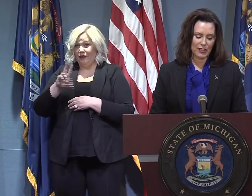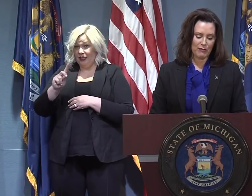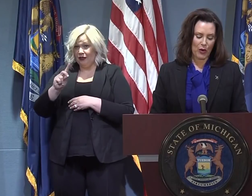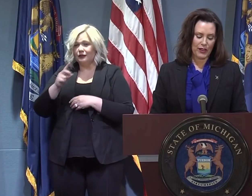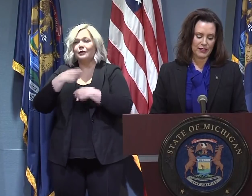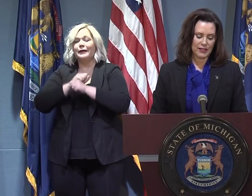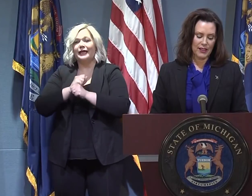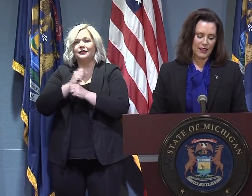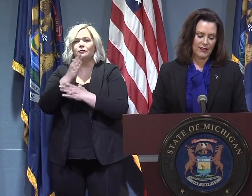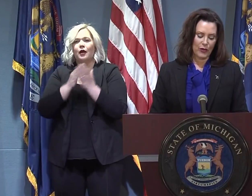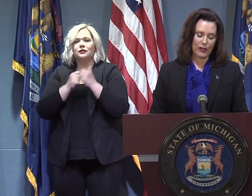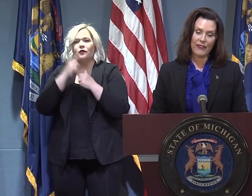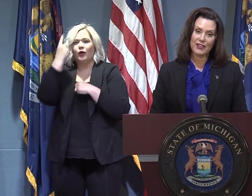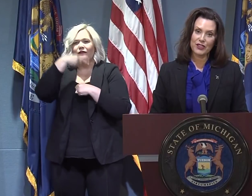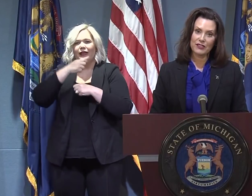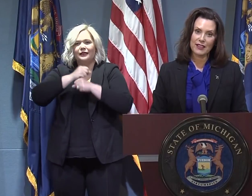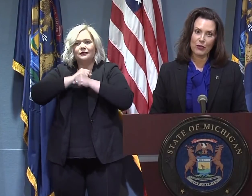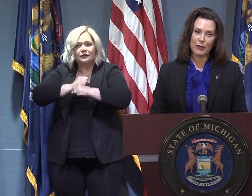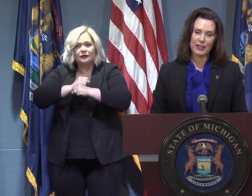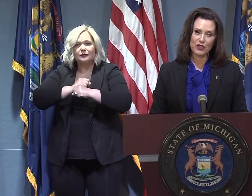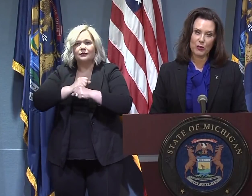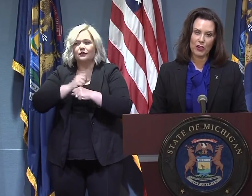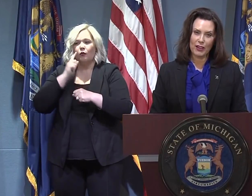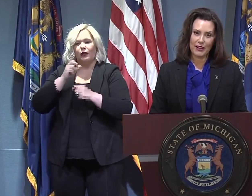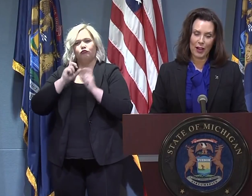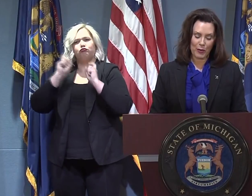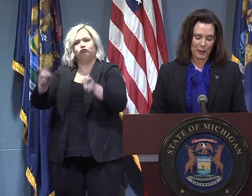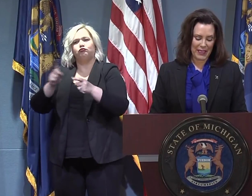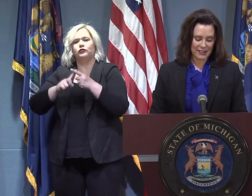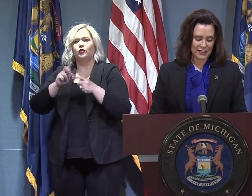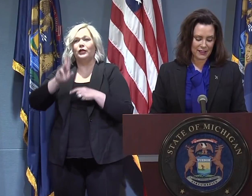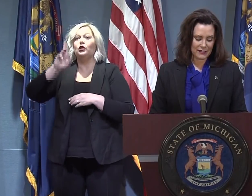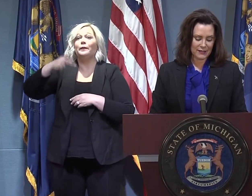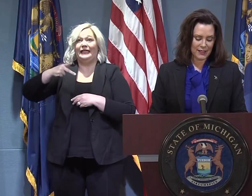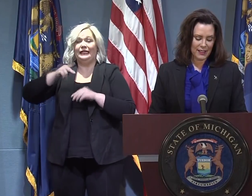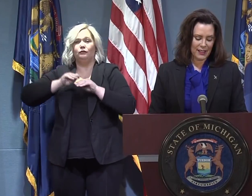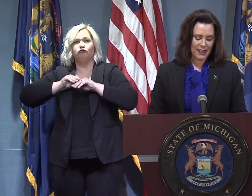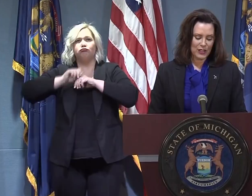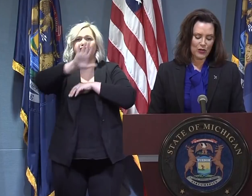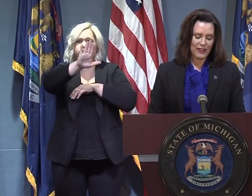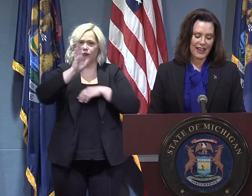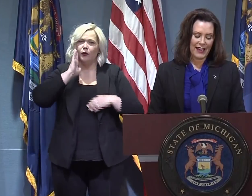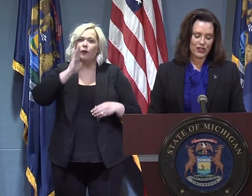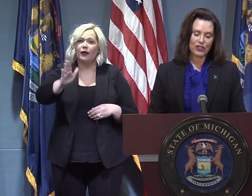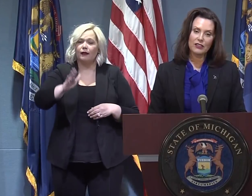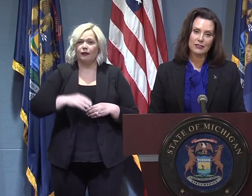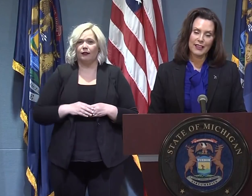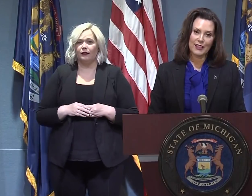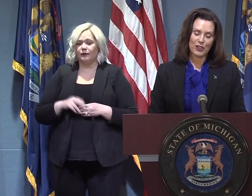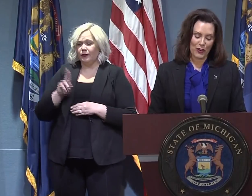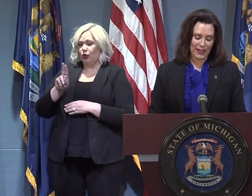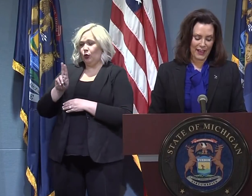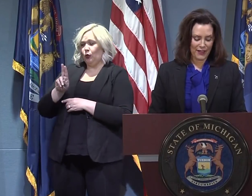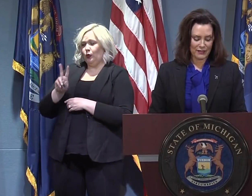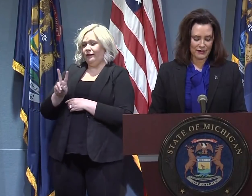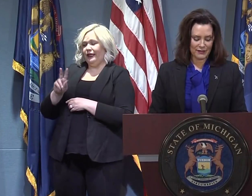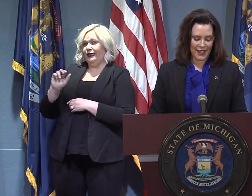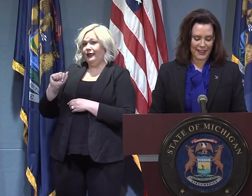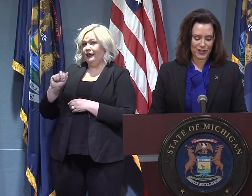PER DAY FOR OUR HOSPITALS. SKWAEURB 1 IN SOUTH FIELD --